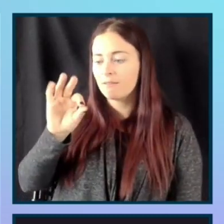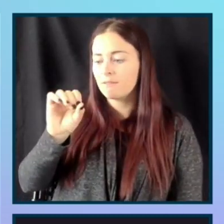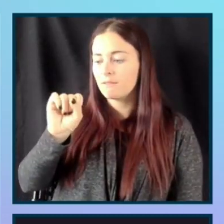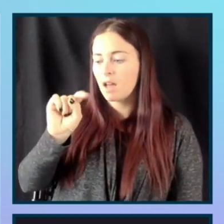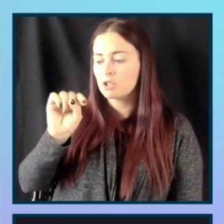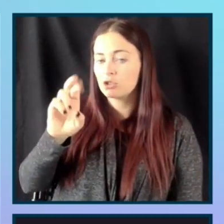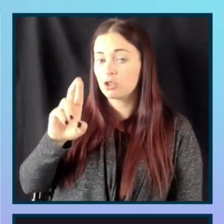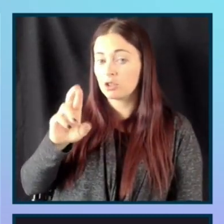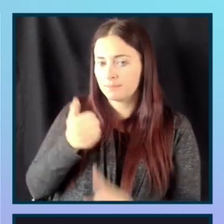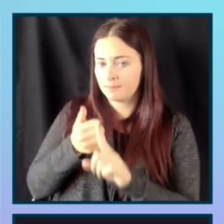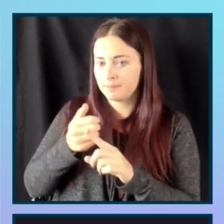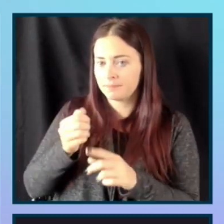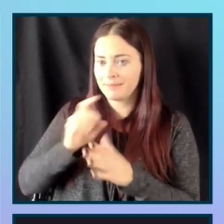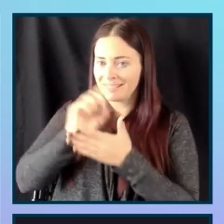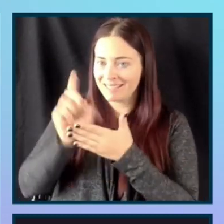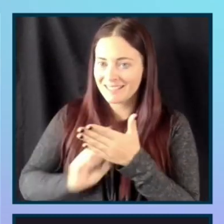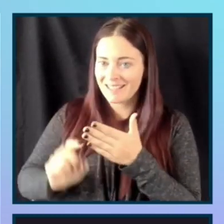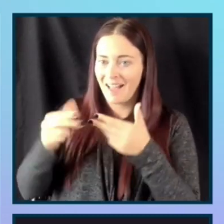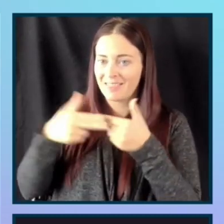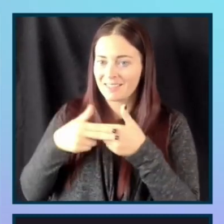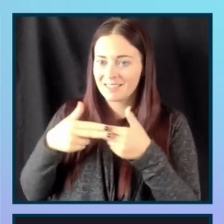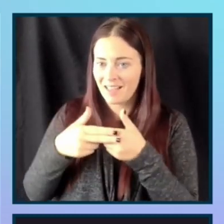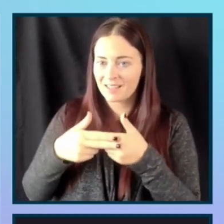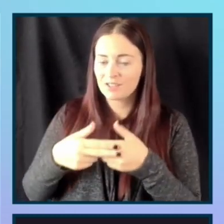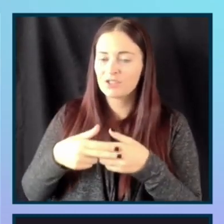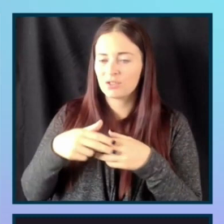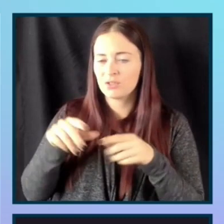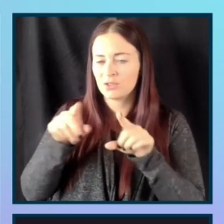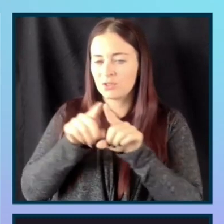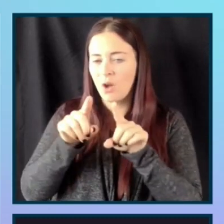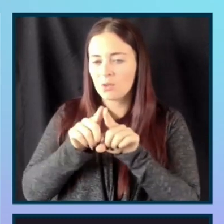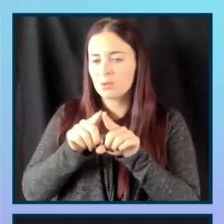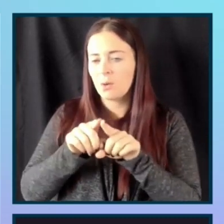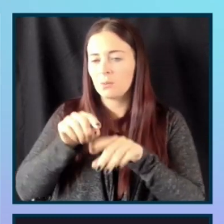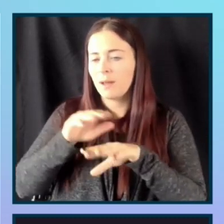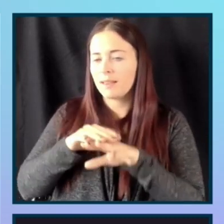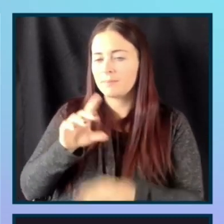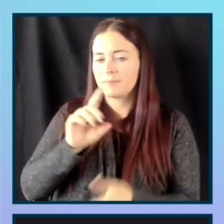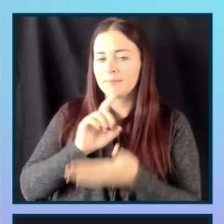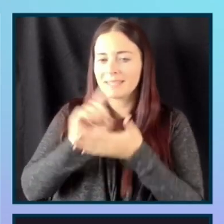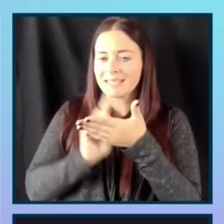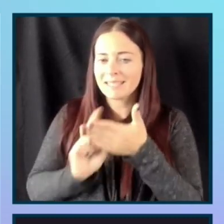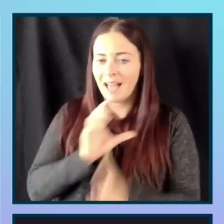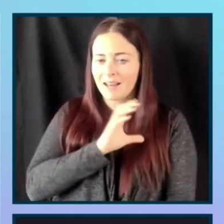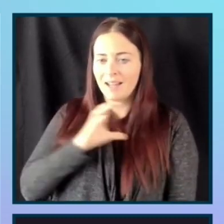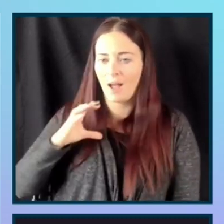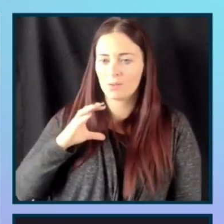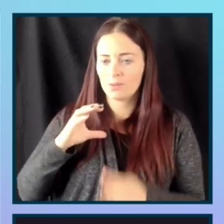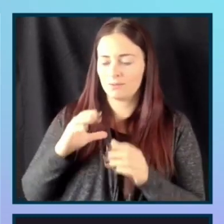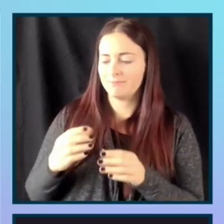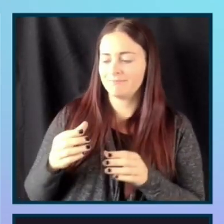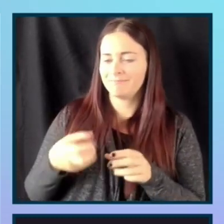and also sits with me on the BIMA Inclusive Design Council. So thank you very much, and thank you for your time.